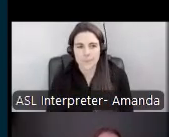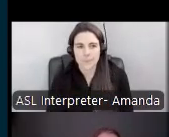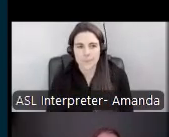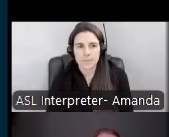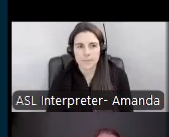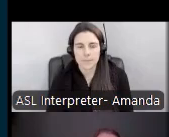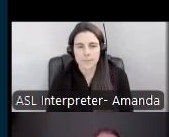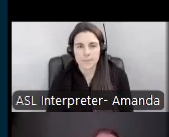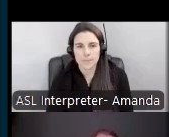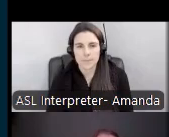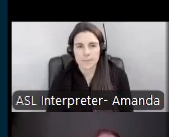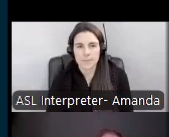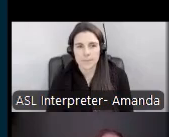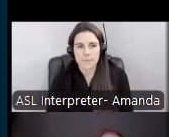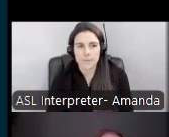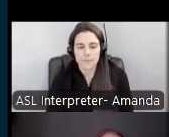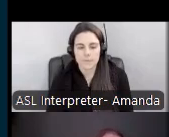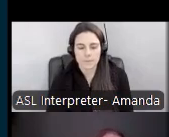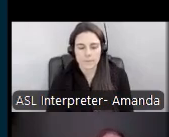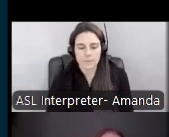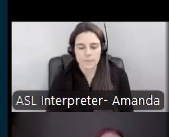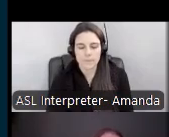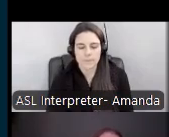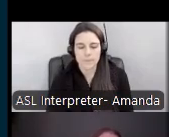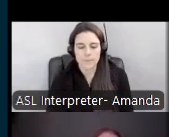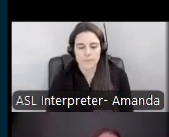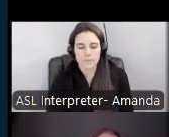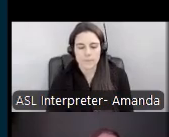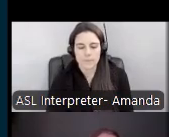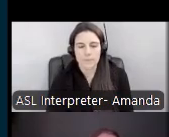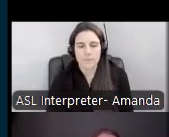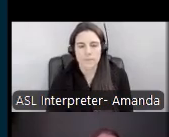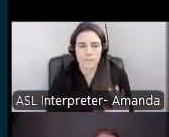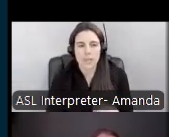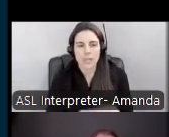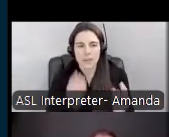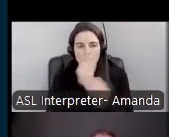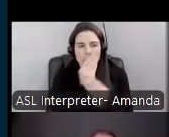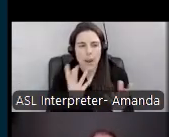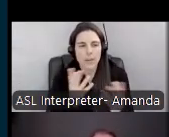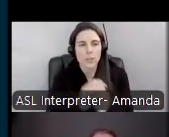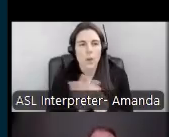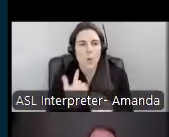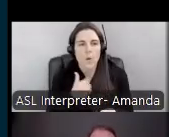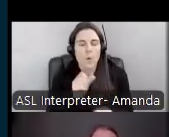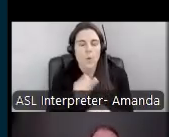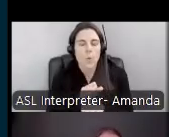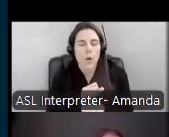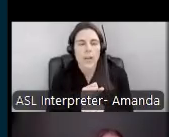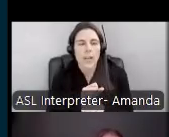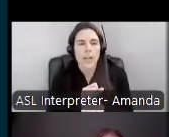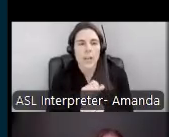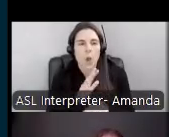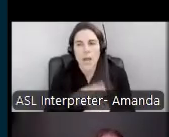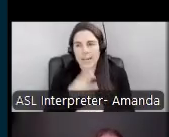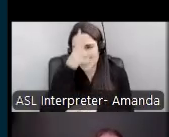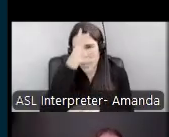um, so some additional information. Dad has started. We've been working on dad kind of acknowledging David when he